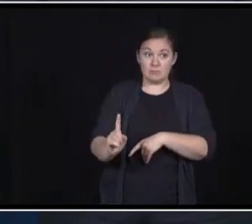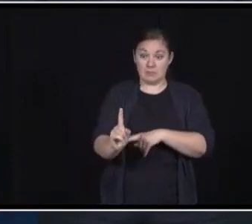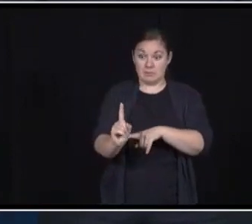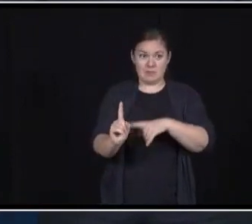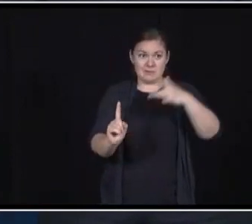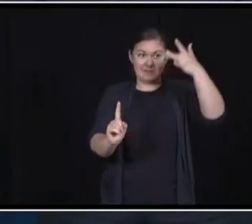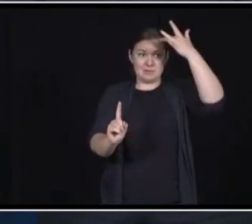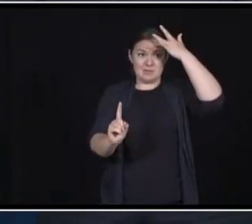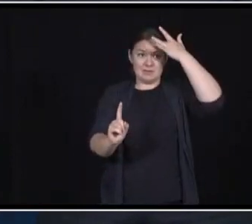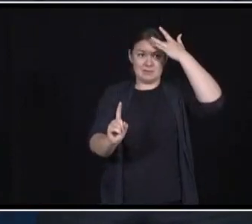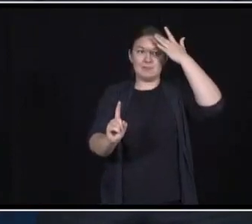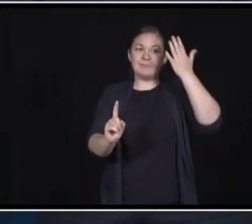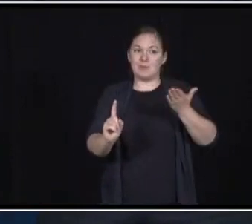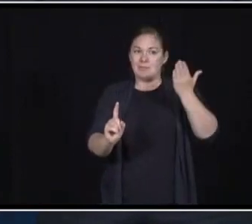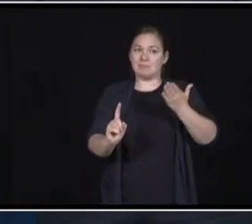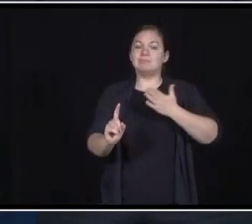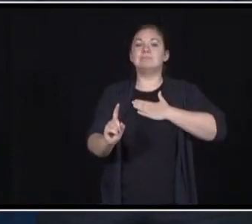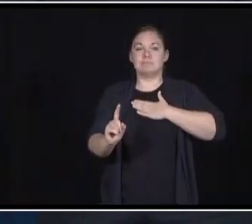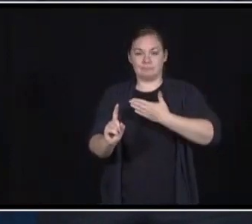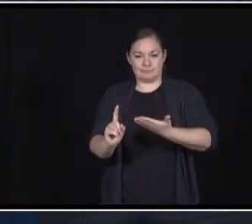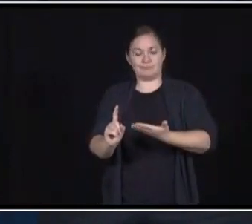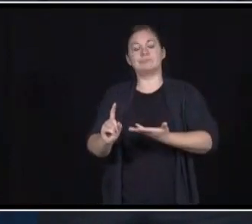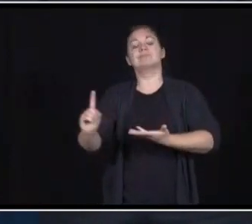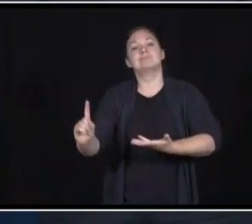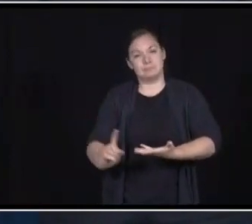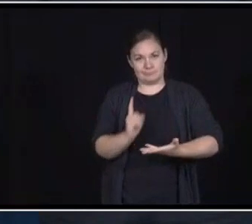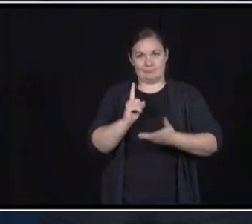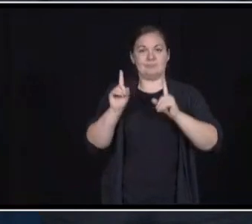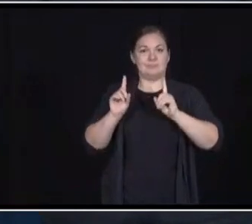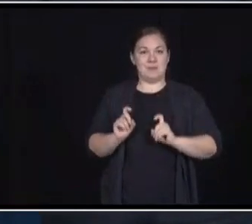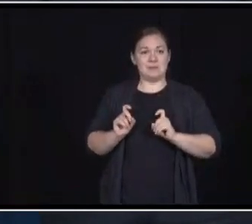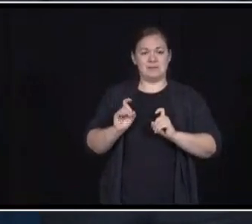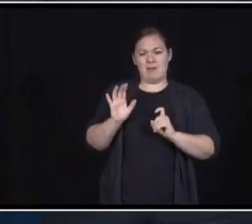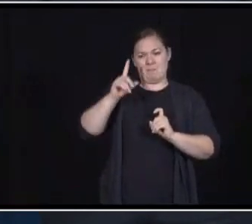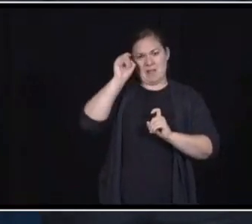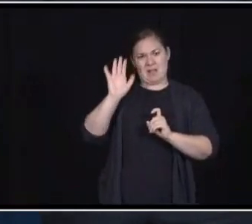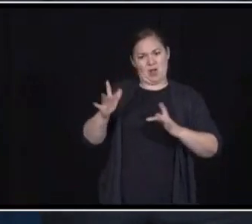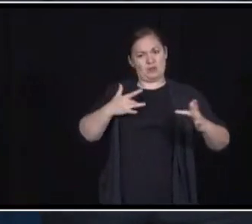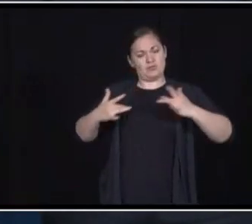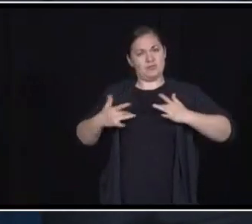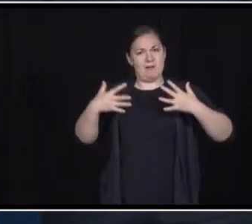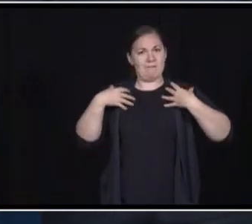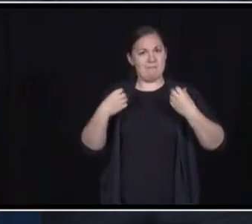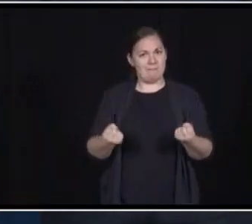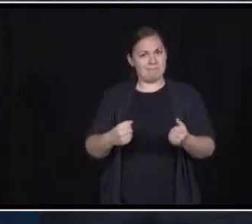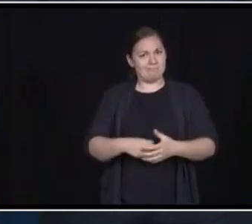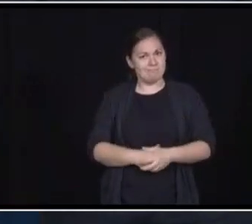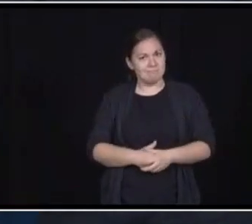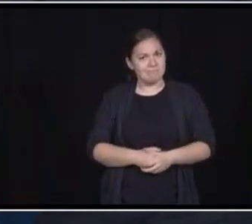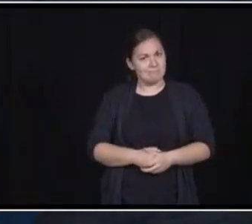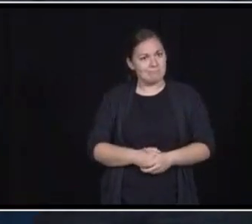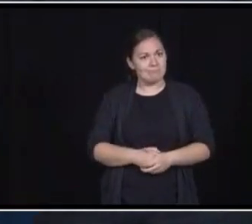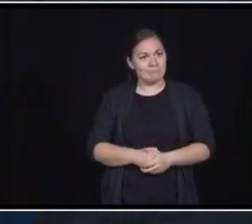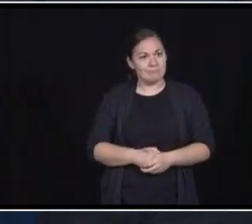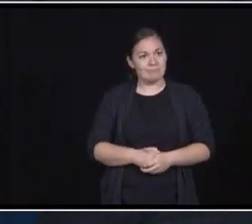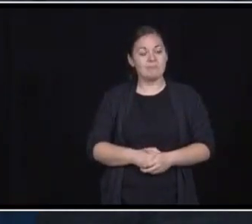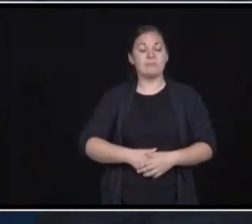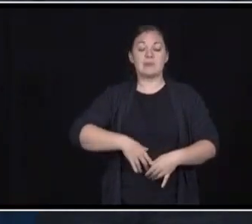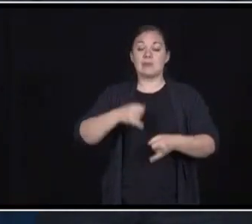people that were showing up with symptoms that needed to be tested. Immediately. And so, you know, you have a rule.